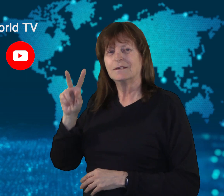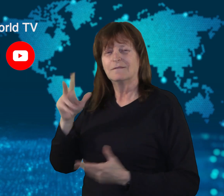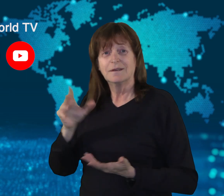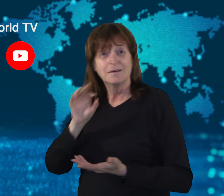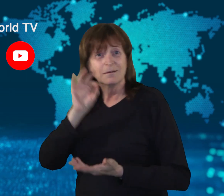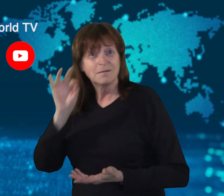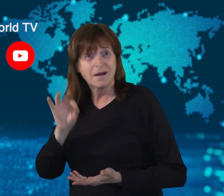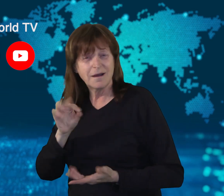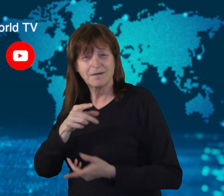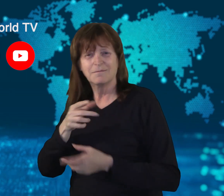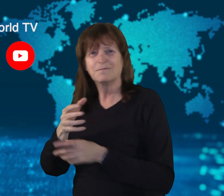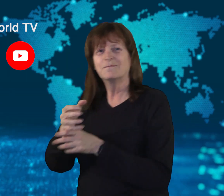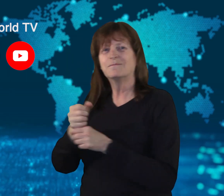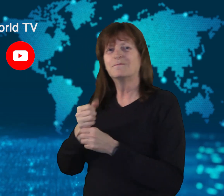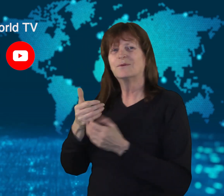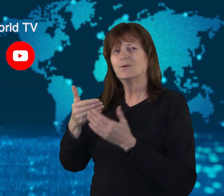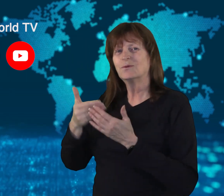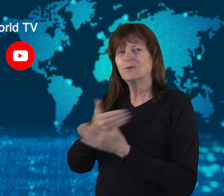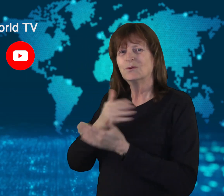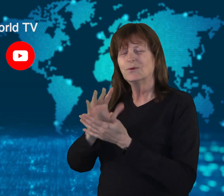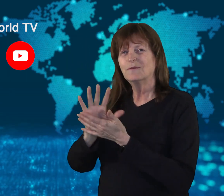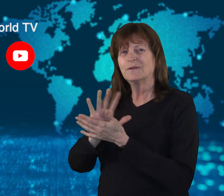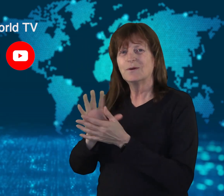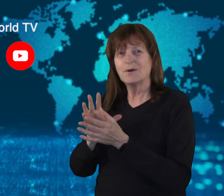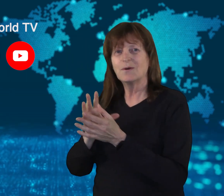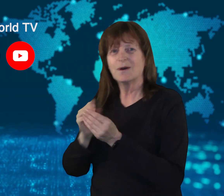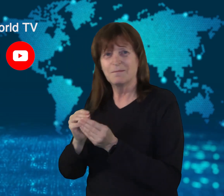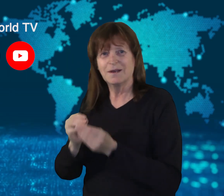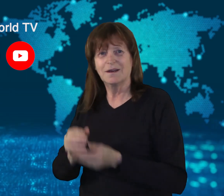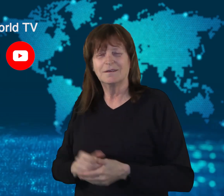to get new video updates!